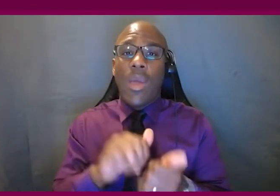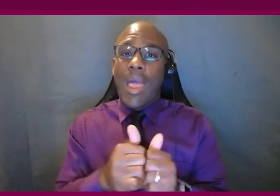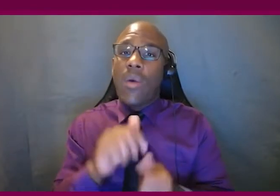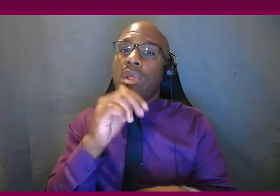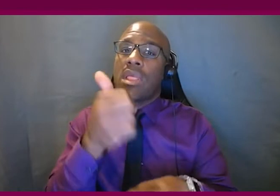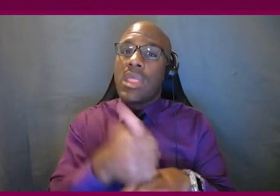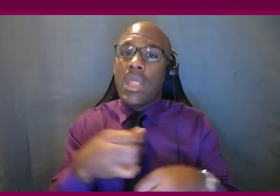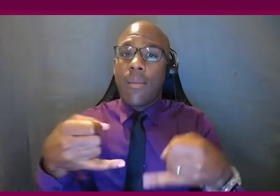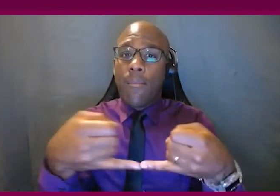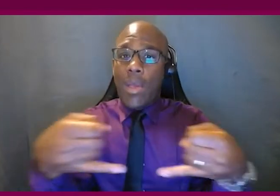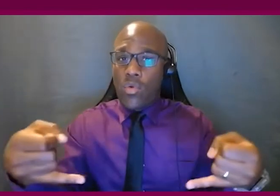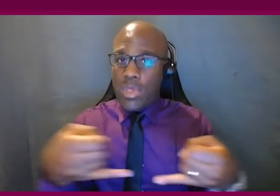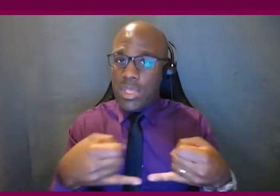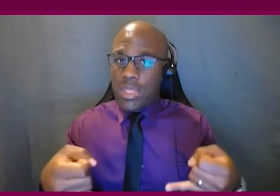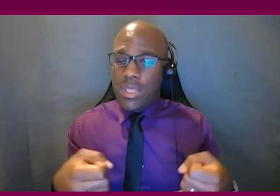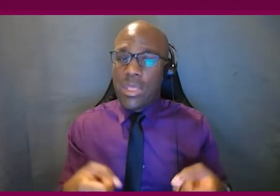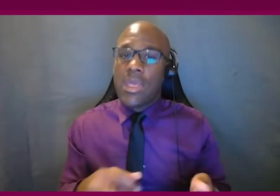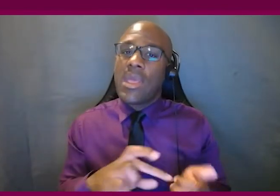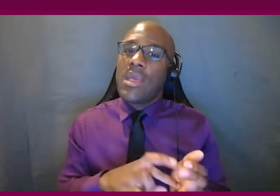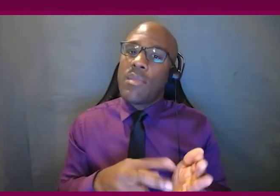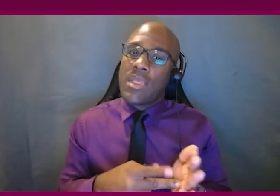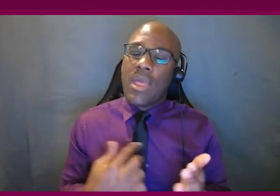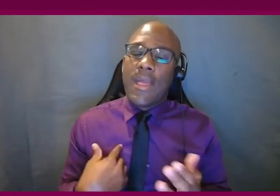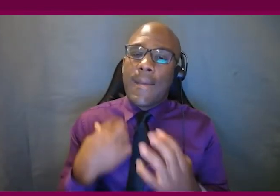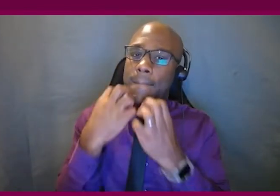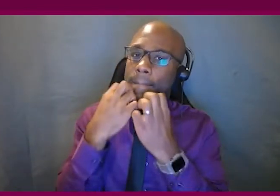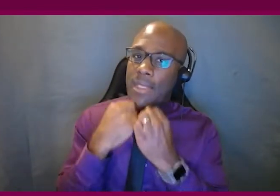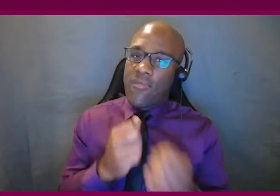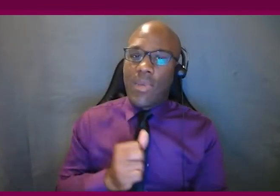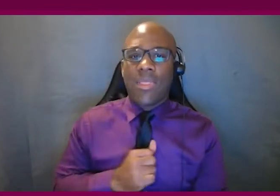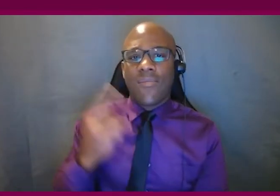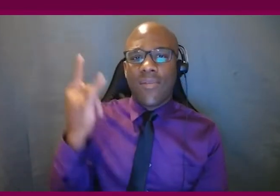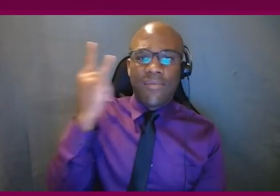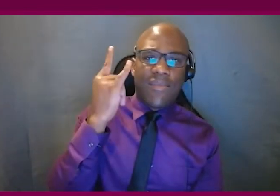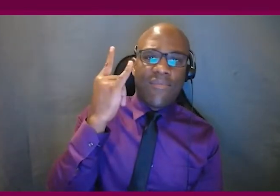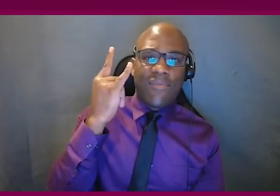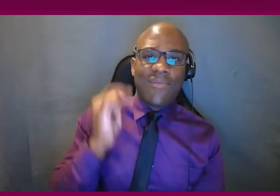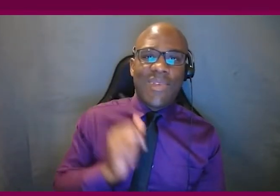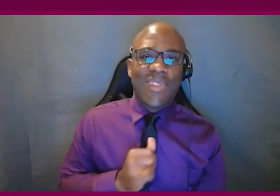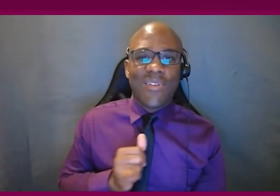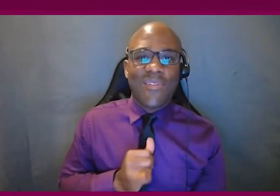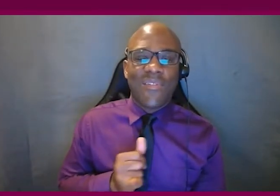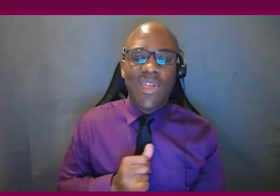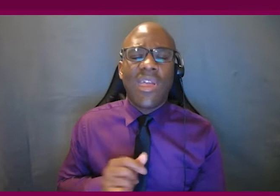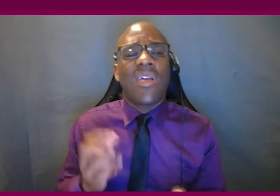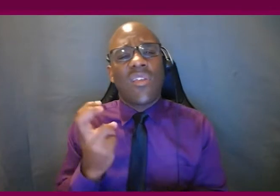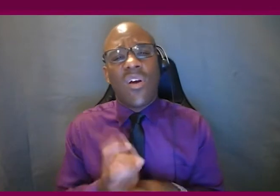there's so much ableism that makes you feel otherwise. And we'll get to that more later.